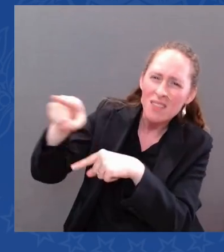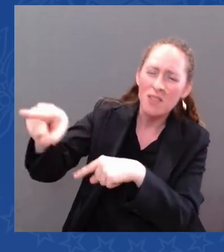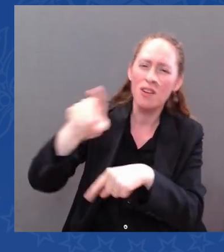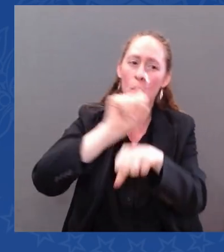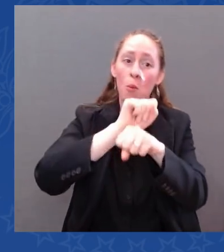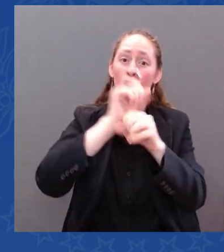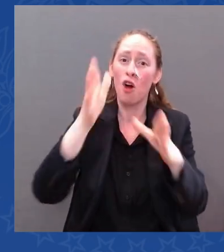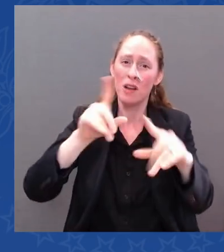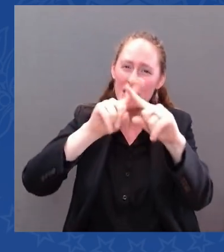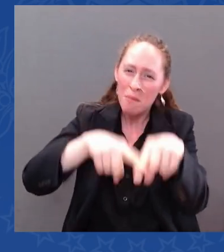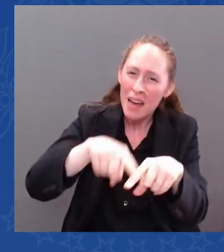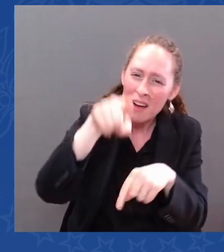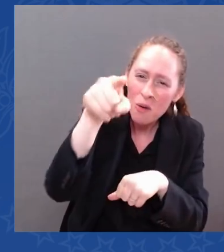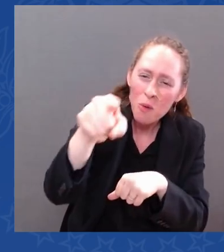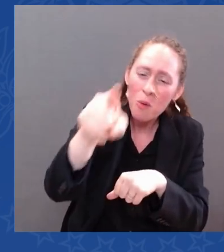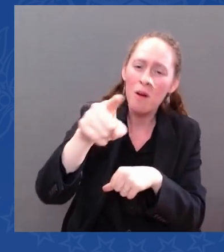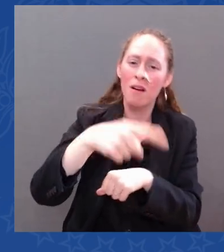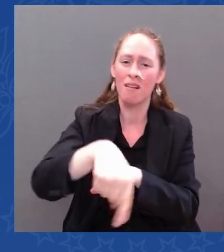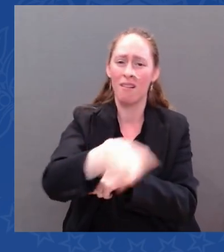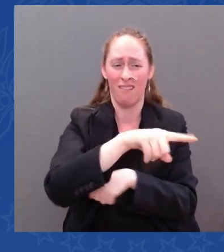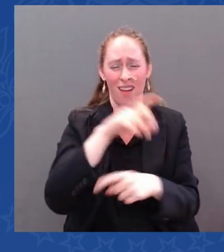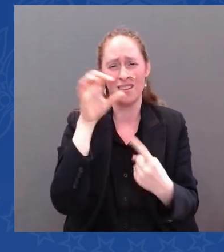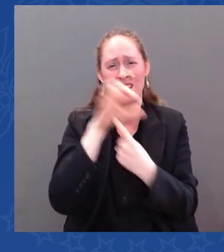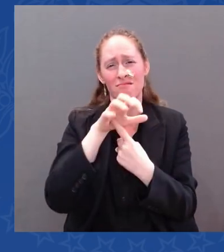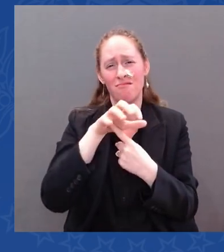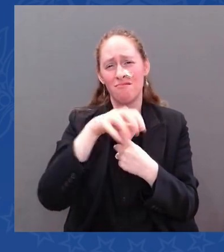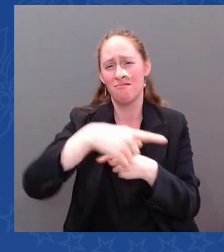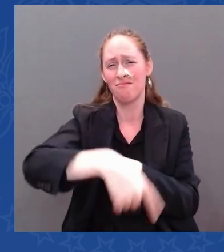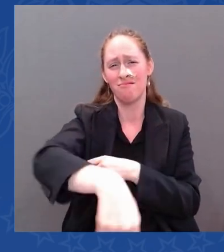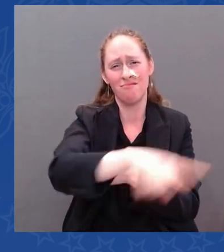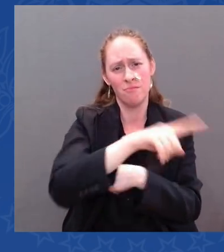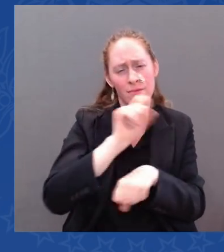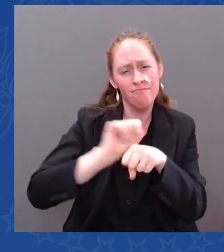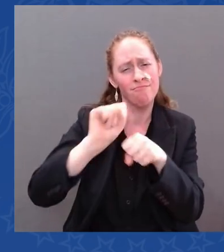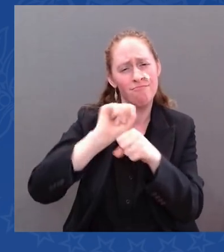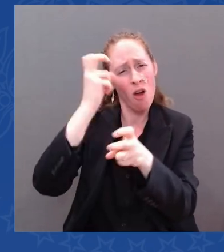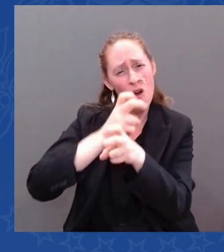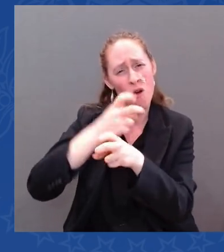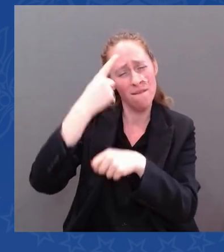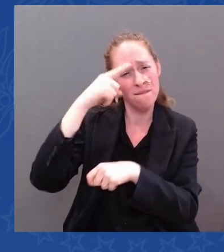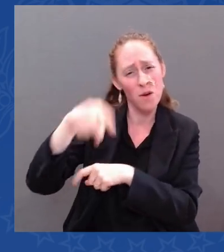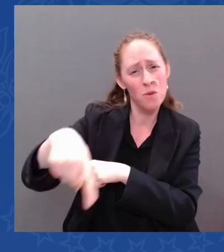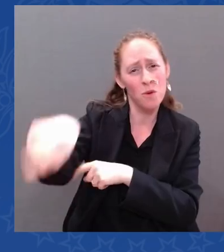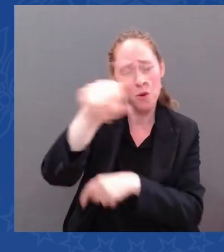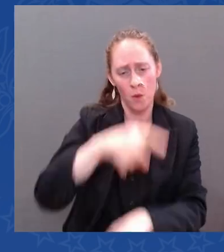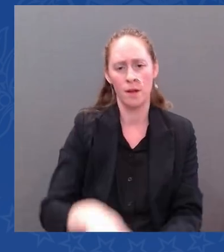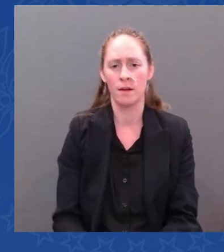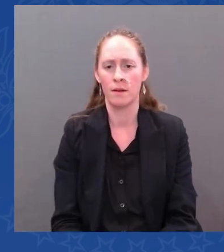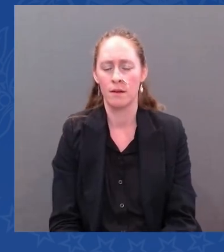best-trained workforce in the entire world, which you've been doing. To invest in innovation so you can --